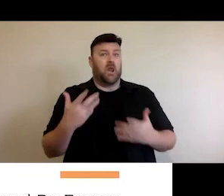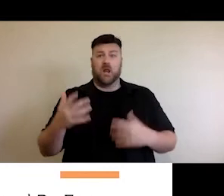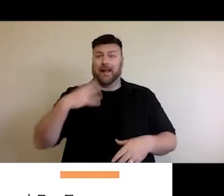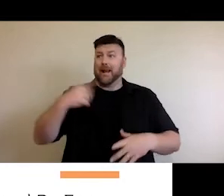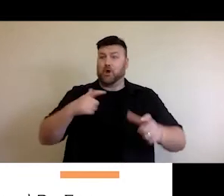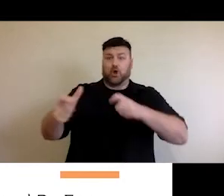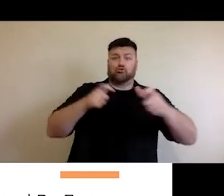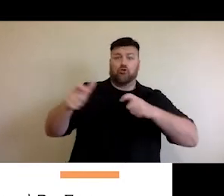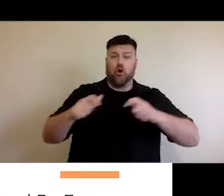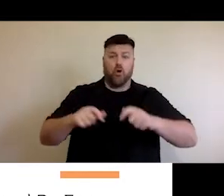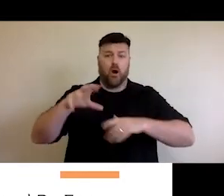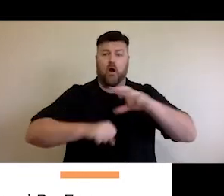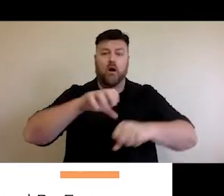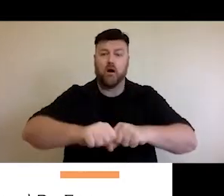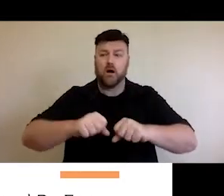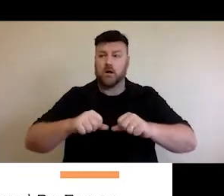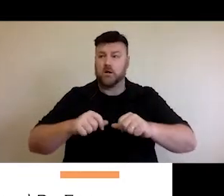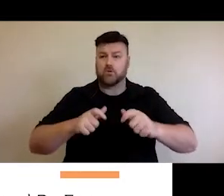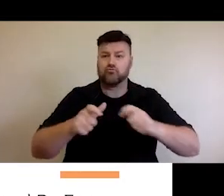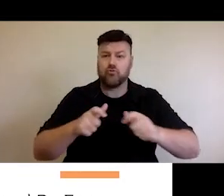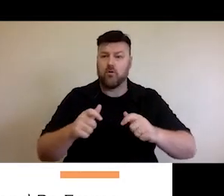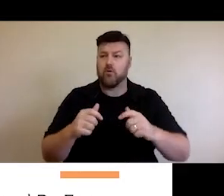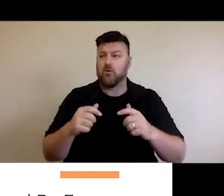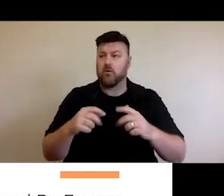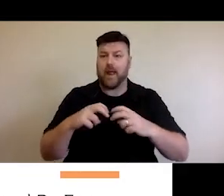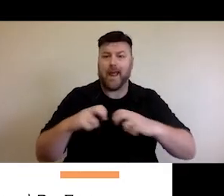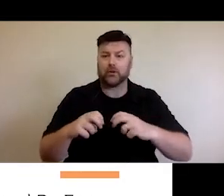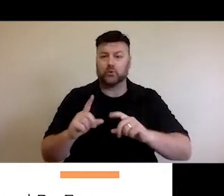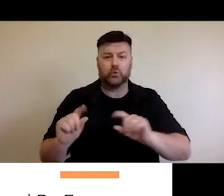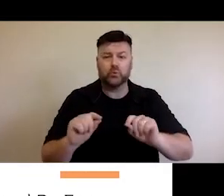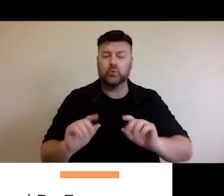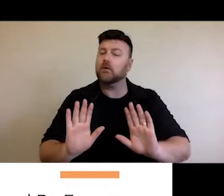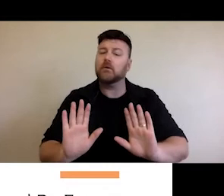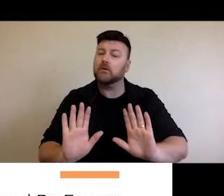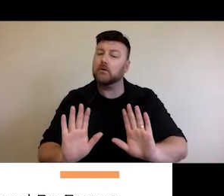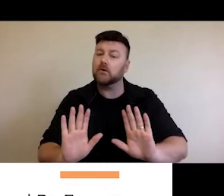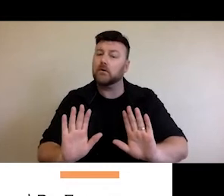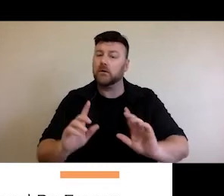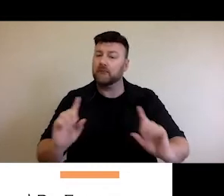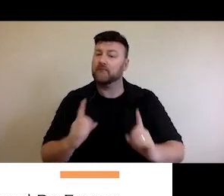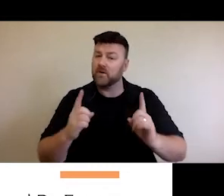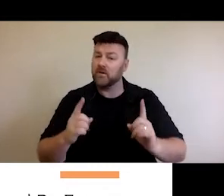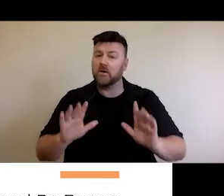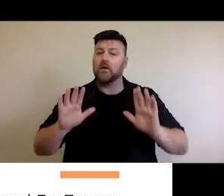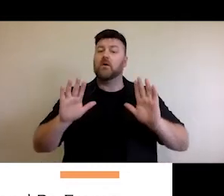and to take action - some form of action, any form of action. But really, the first step is to breathe and reset our thinking.